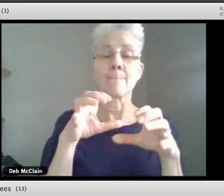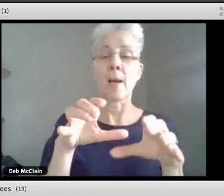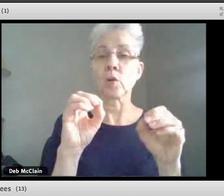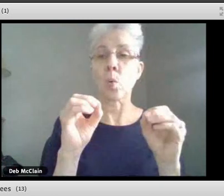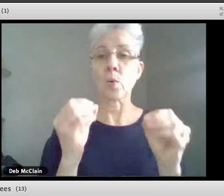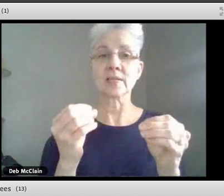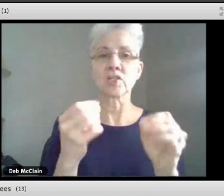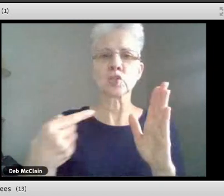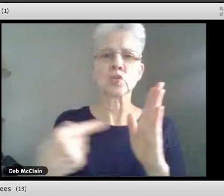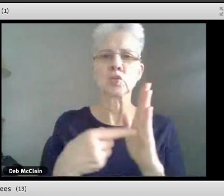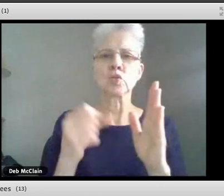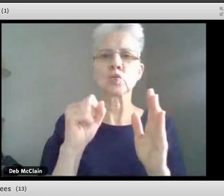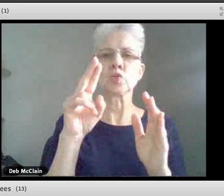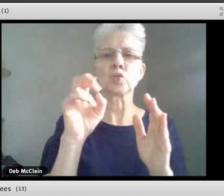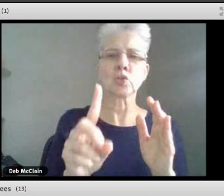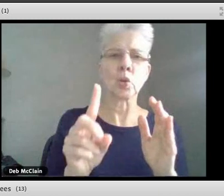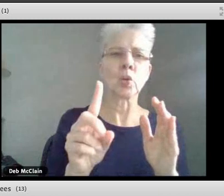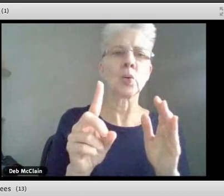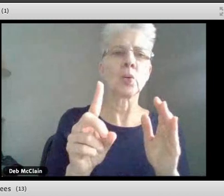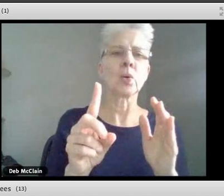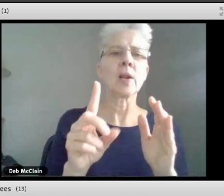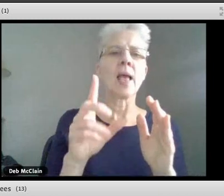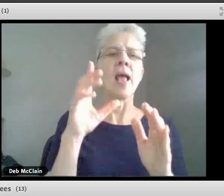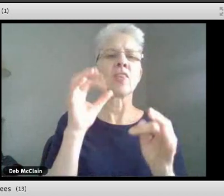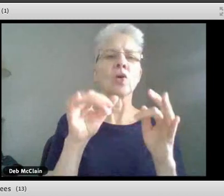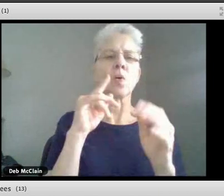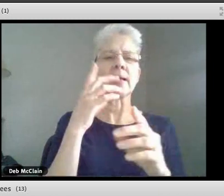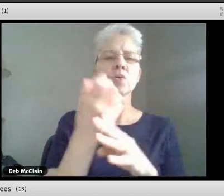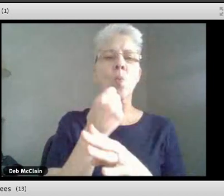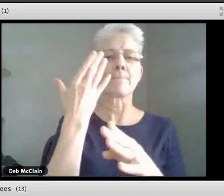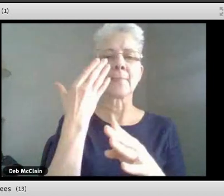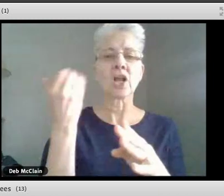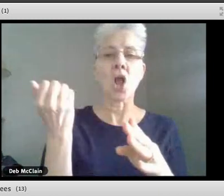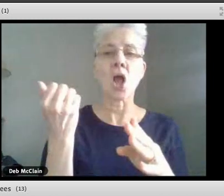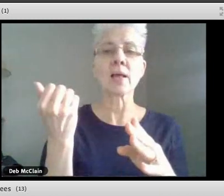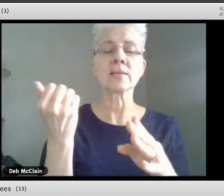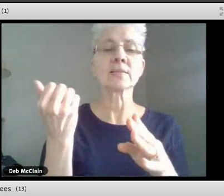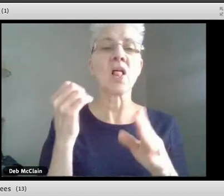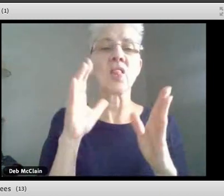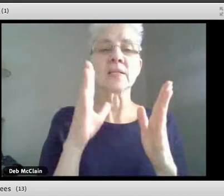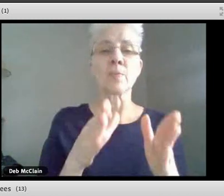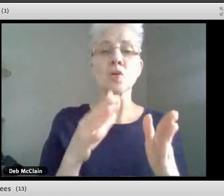because this guy wanted to go online and get coupons and things just like anybody else would,